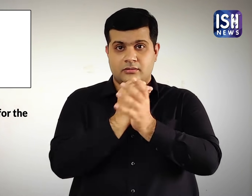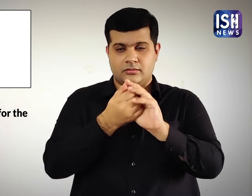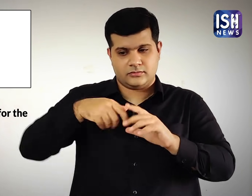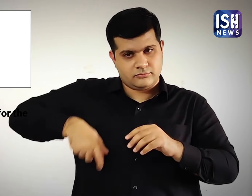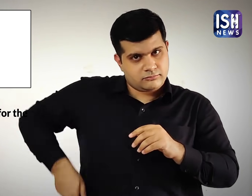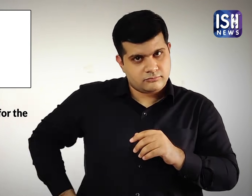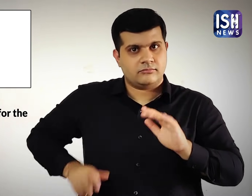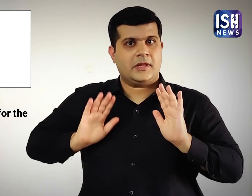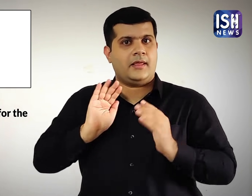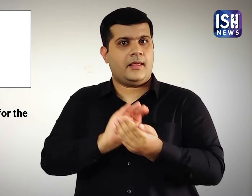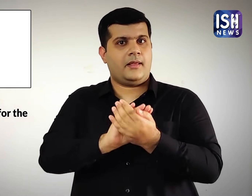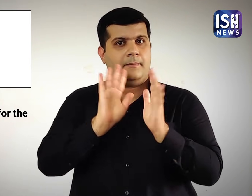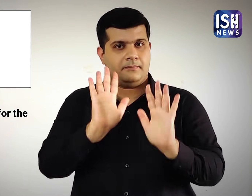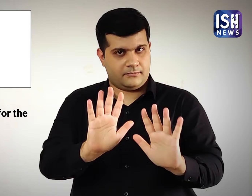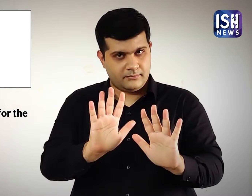Carry a hand sanitizer.